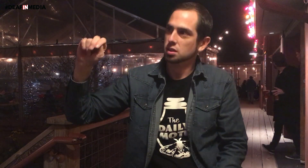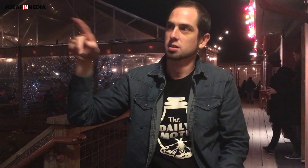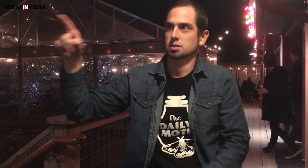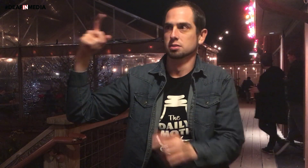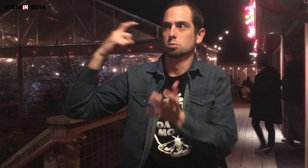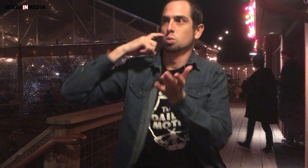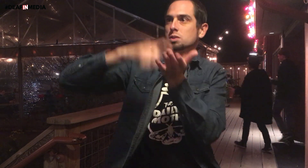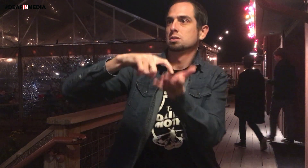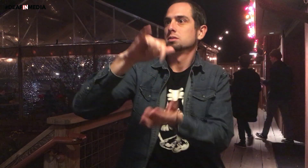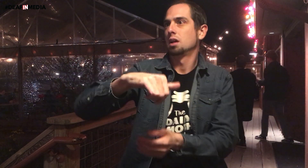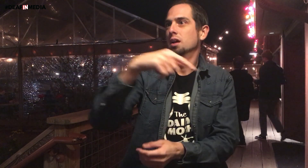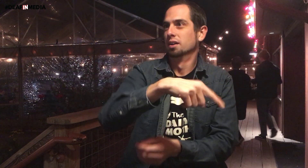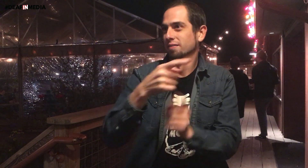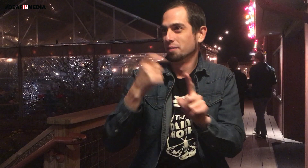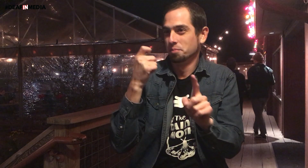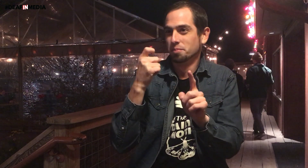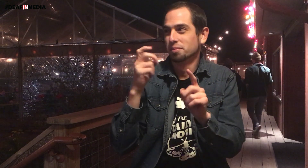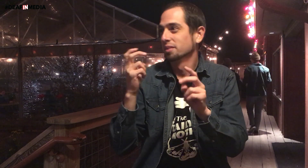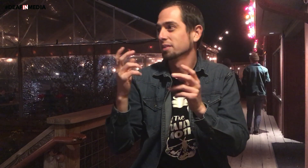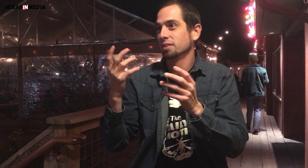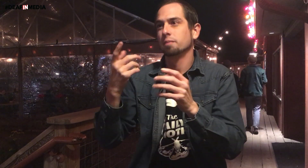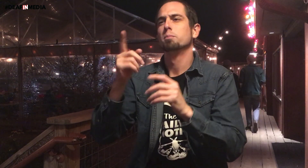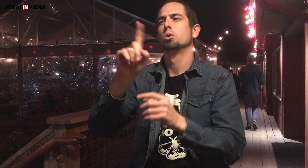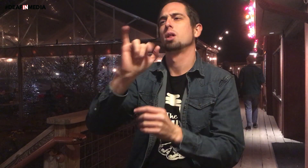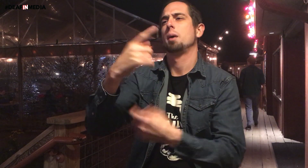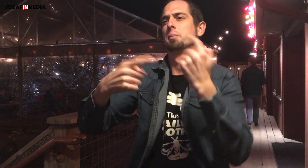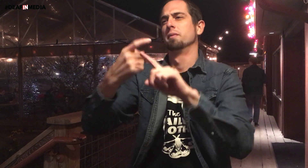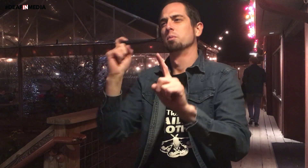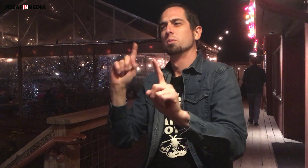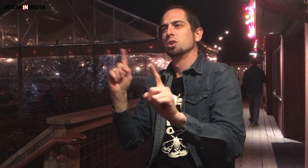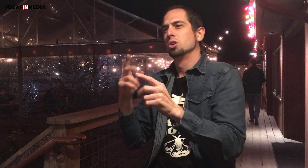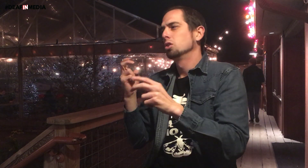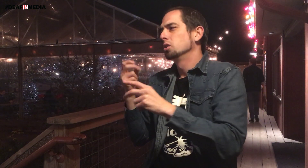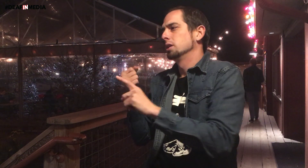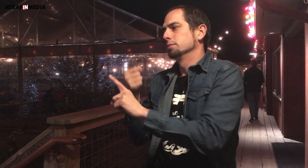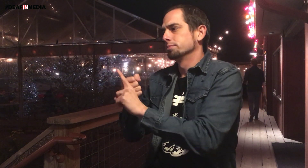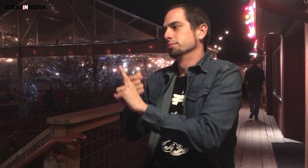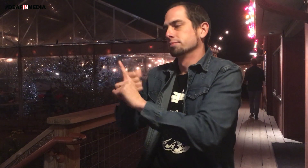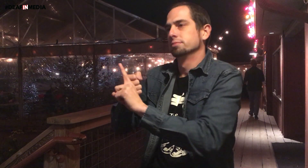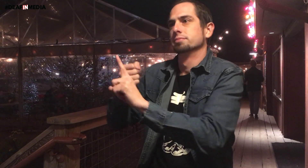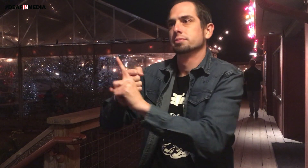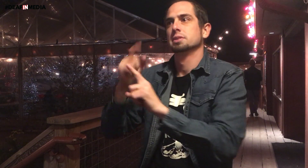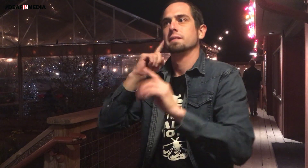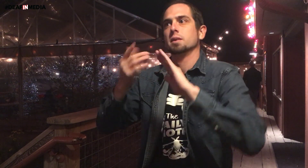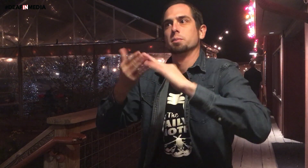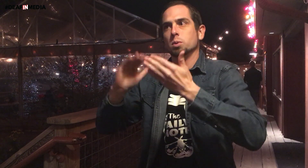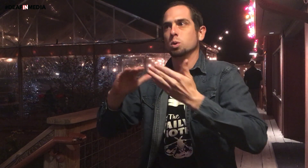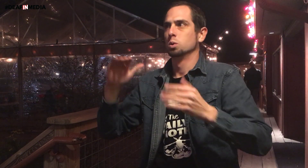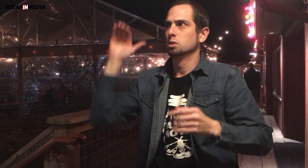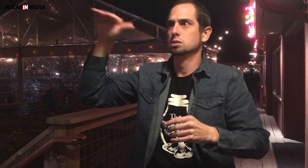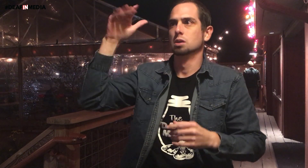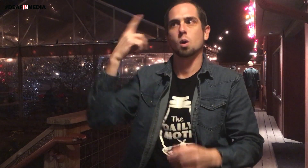is taking notice and where is that coming from? The little impacts the Deaf community makes